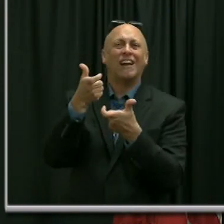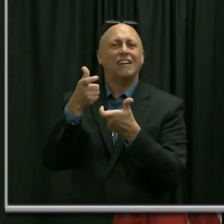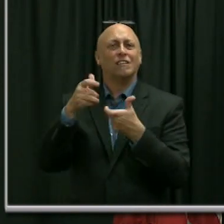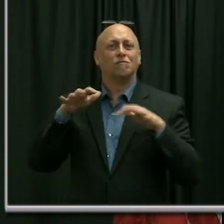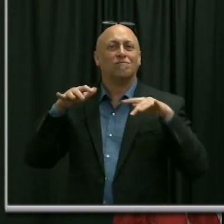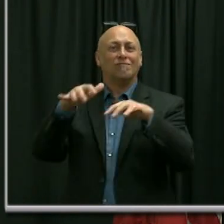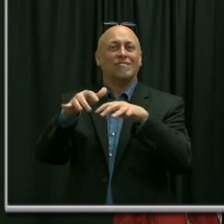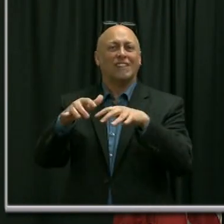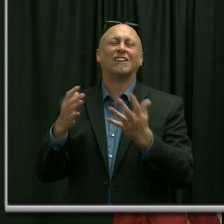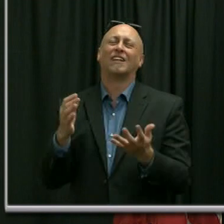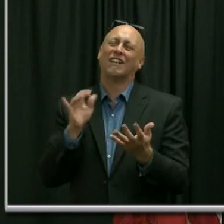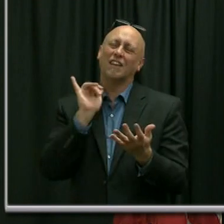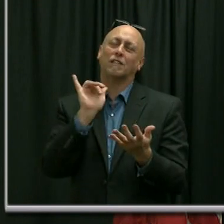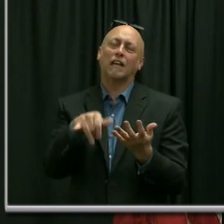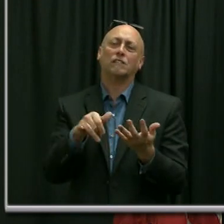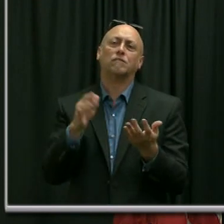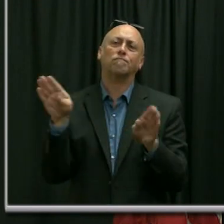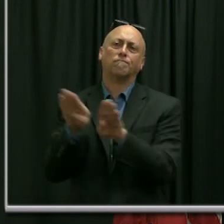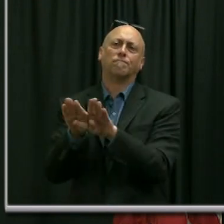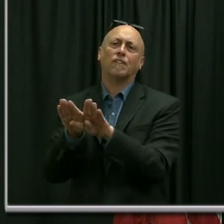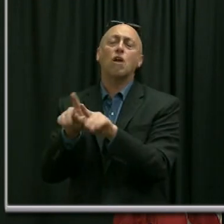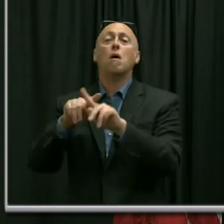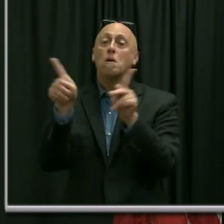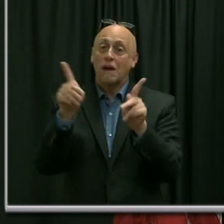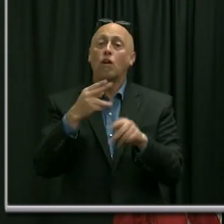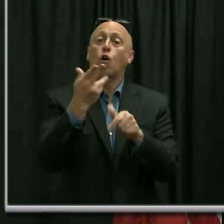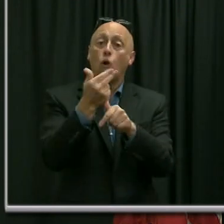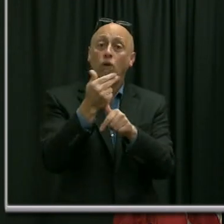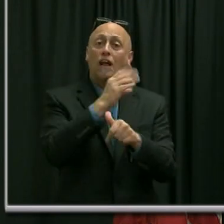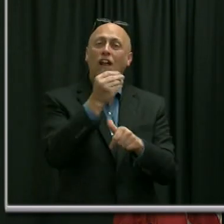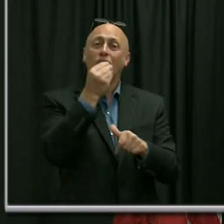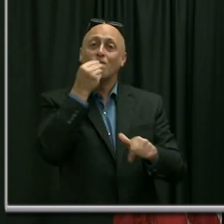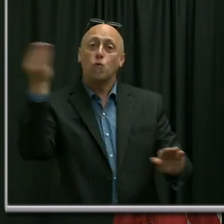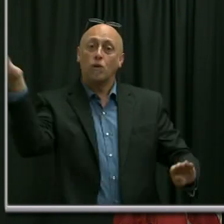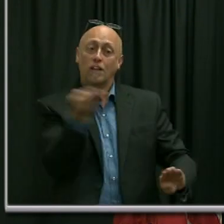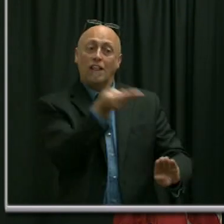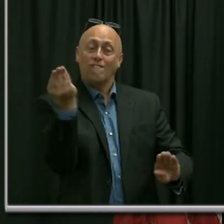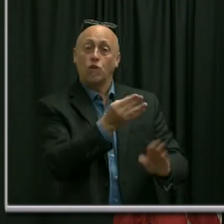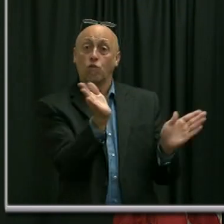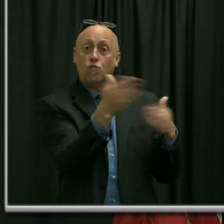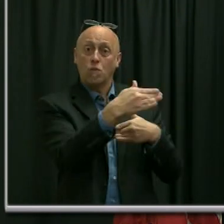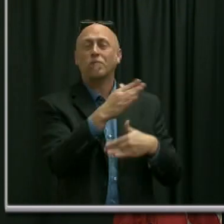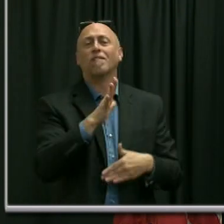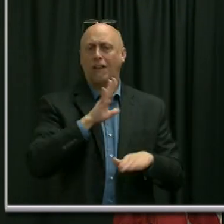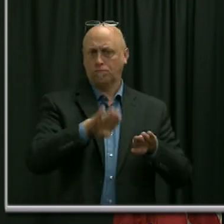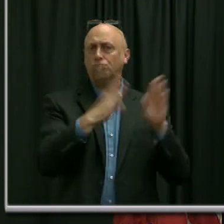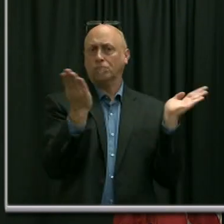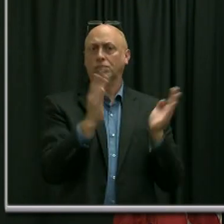VENUES AT THESE HOTELS MUST CLOSE. LOOK I KNOW THIS IS A